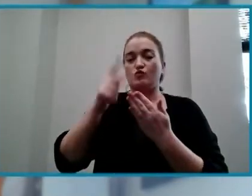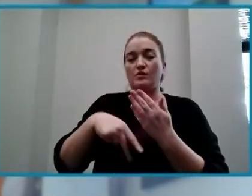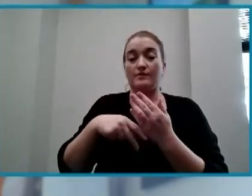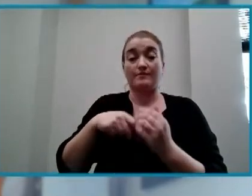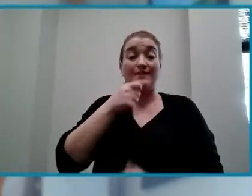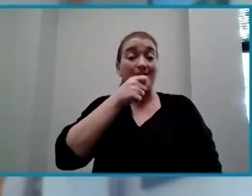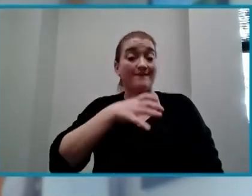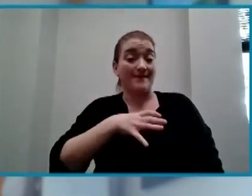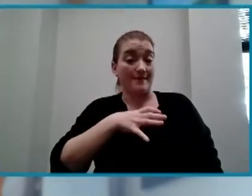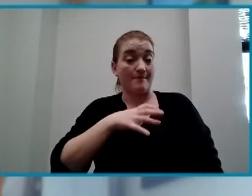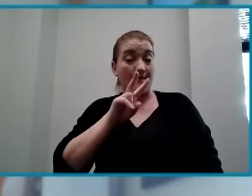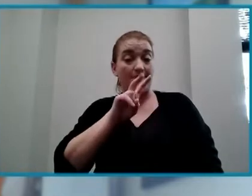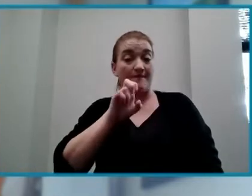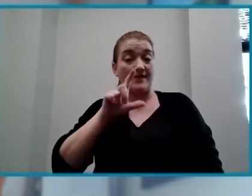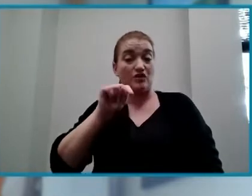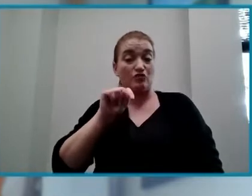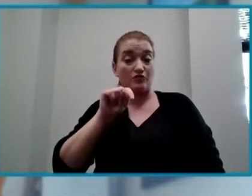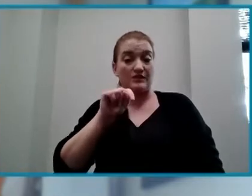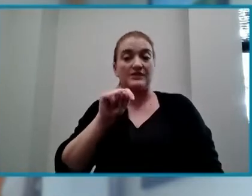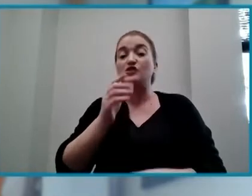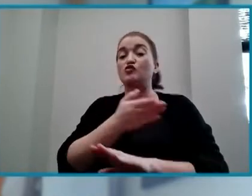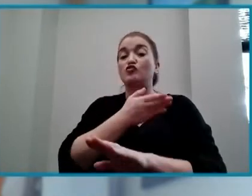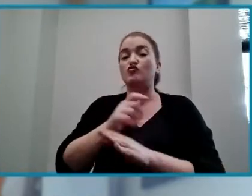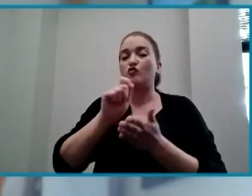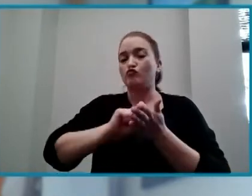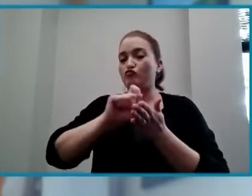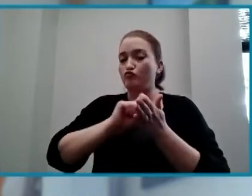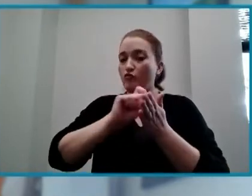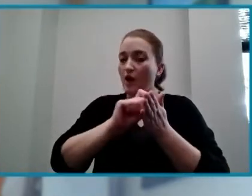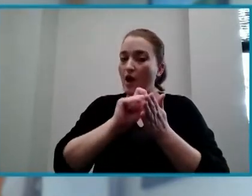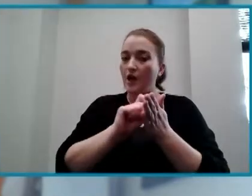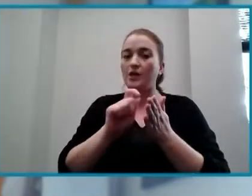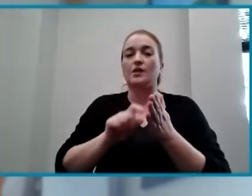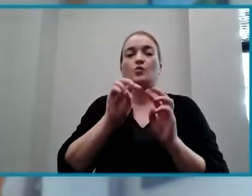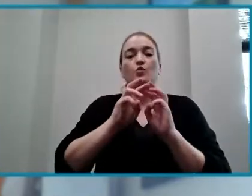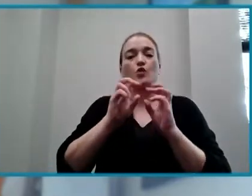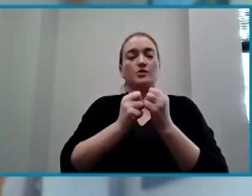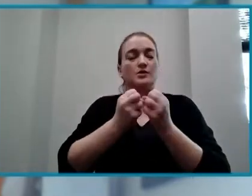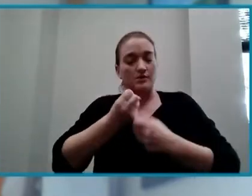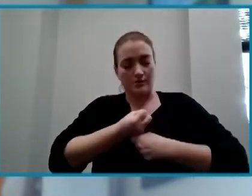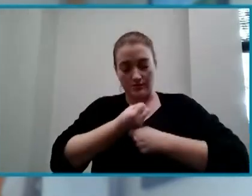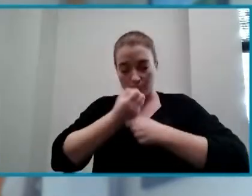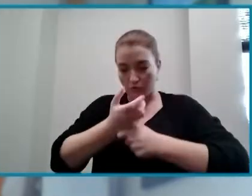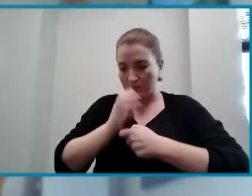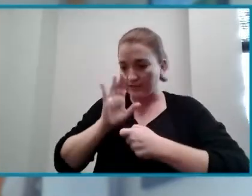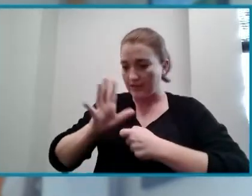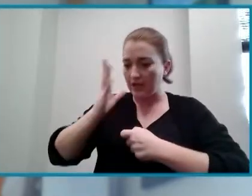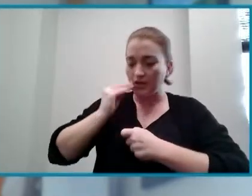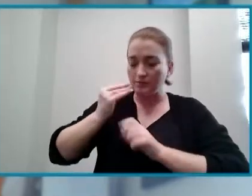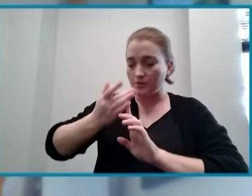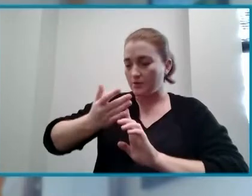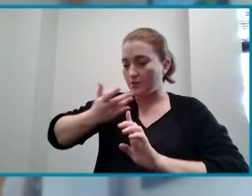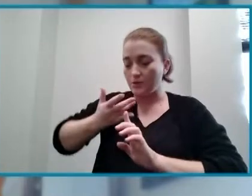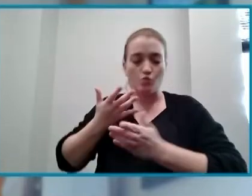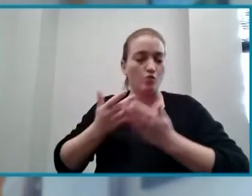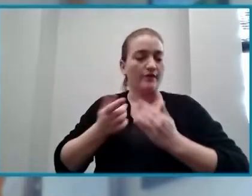songwriting workshop expressing their experiences and whatever they were willing to share through song and through story. Um,